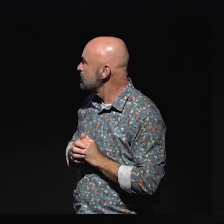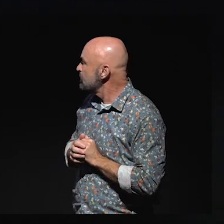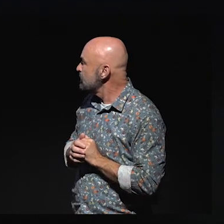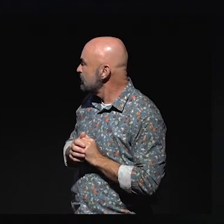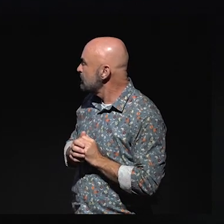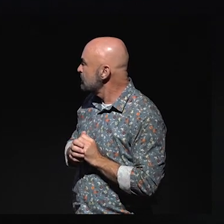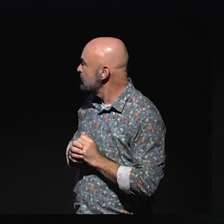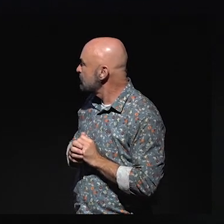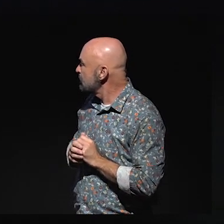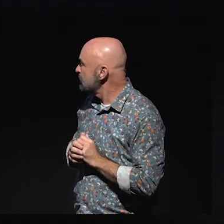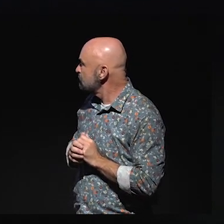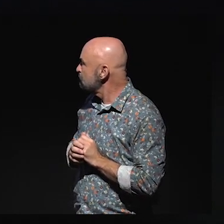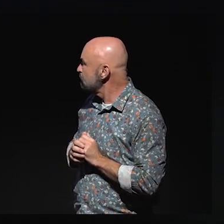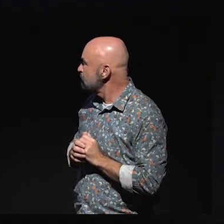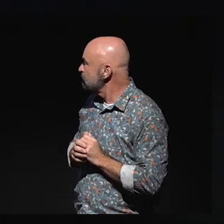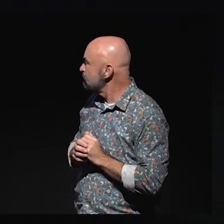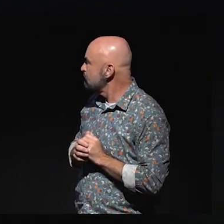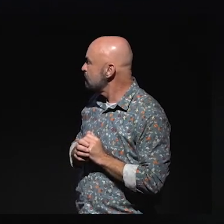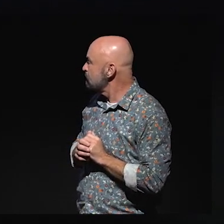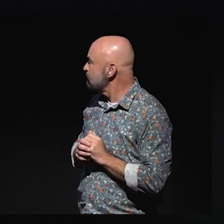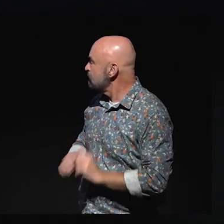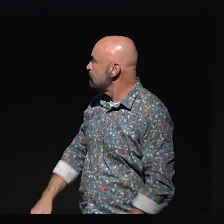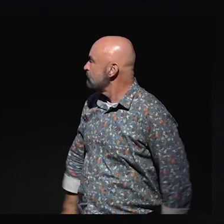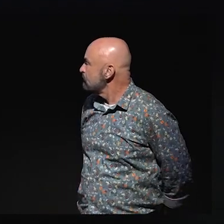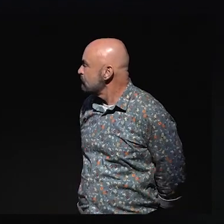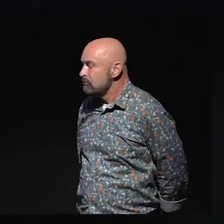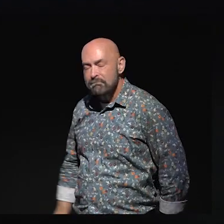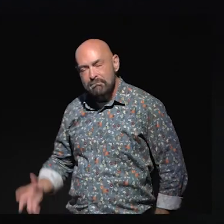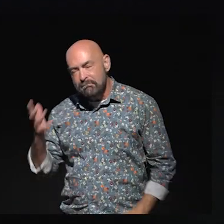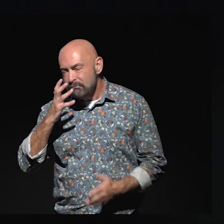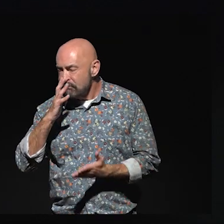It is an absolutely brilliant French take on the English,